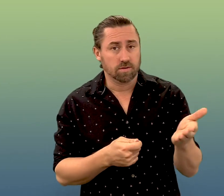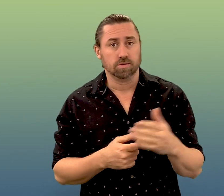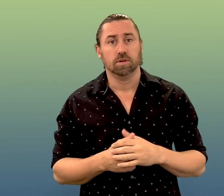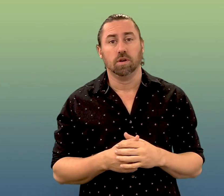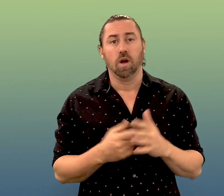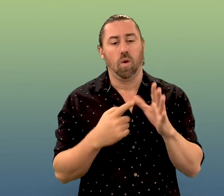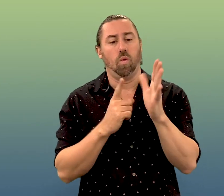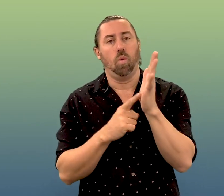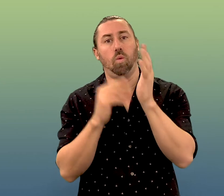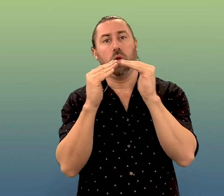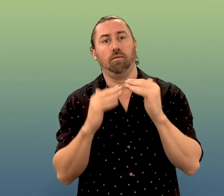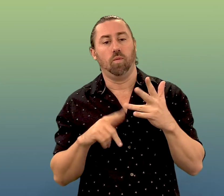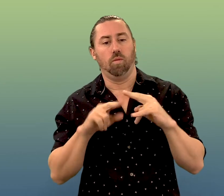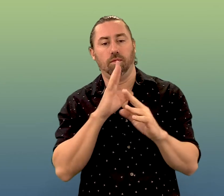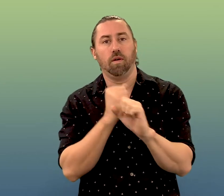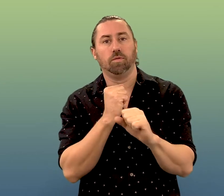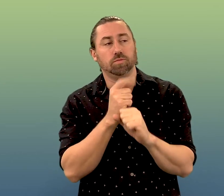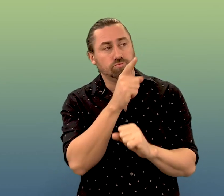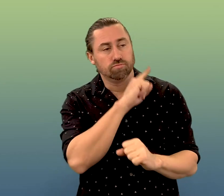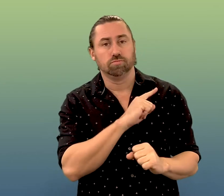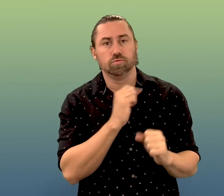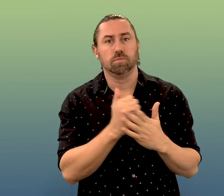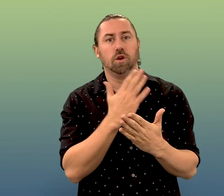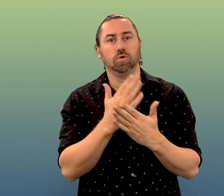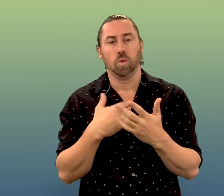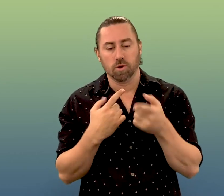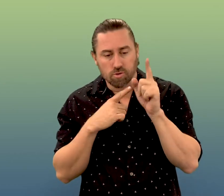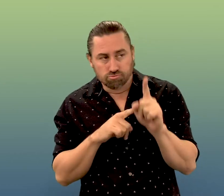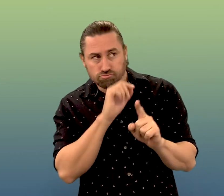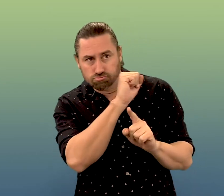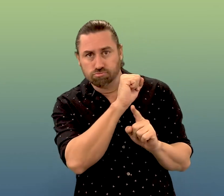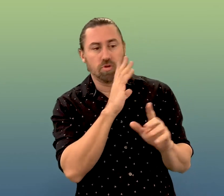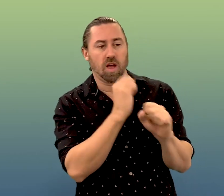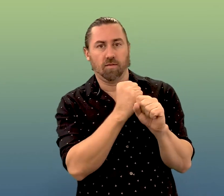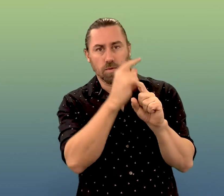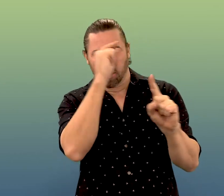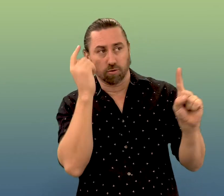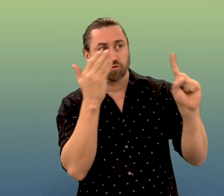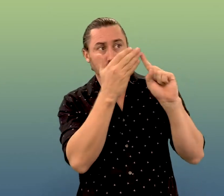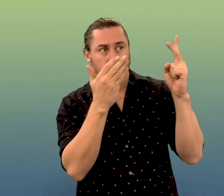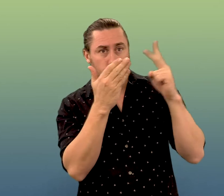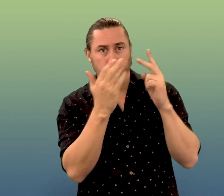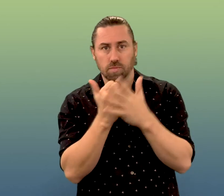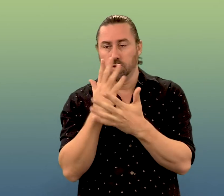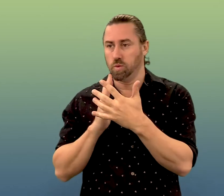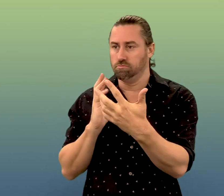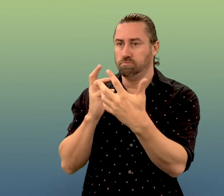service providers and all levels of government to ensure alignment with government objectives,